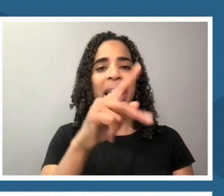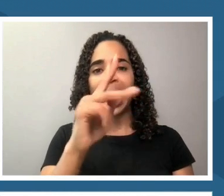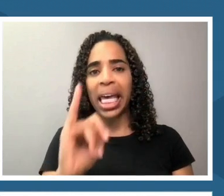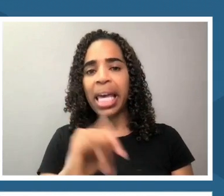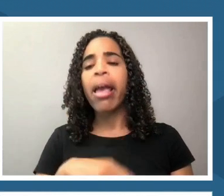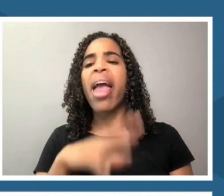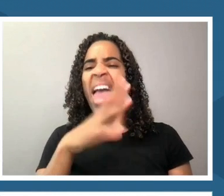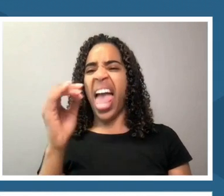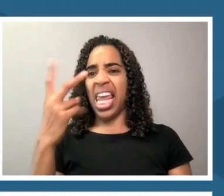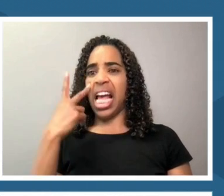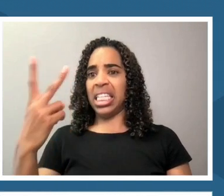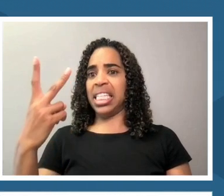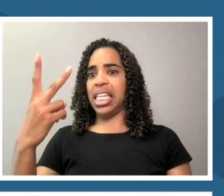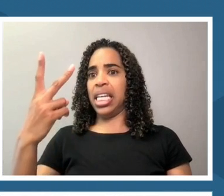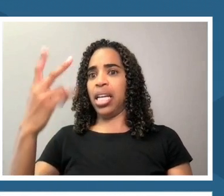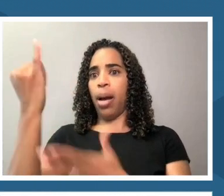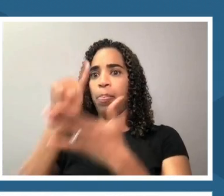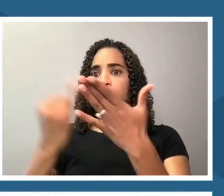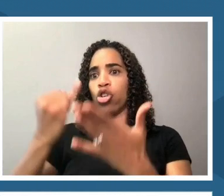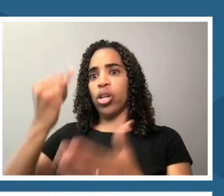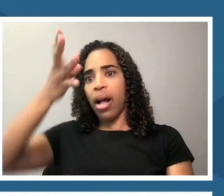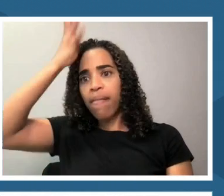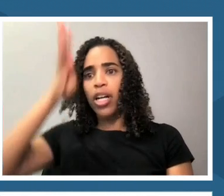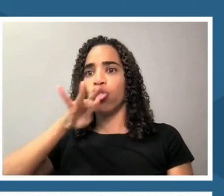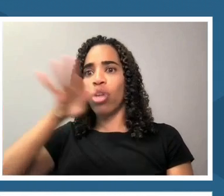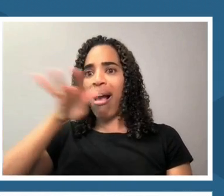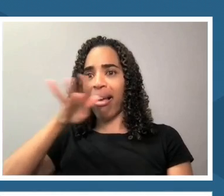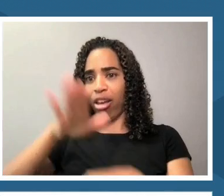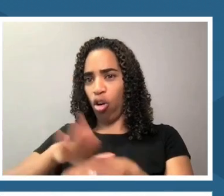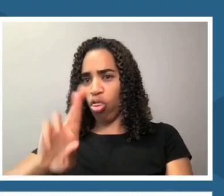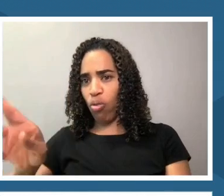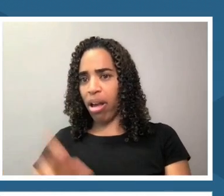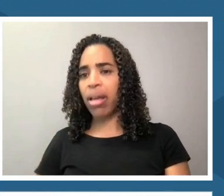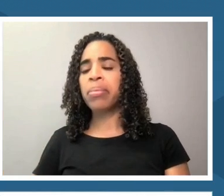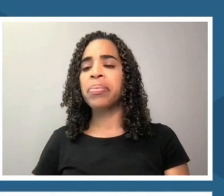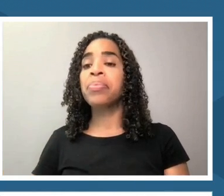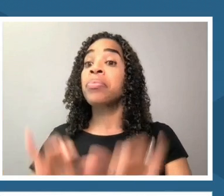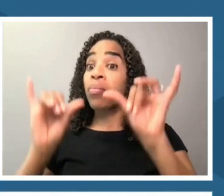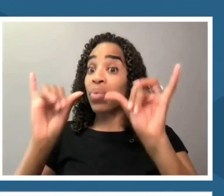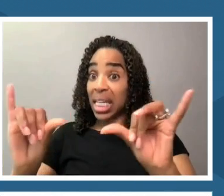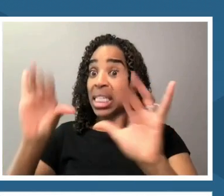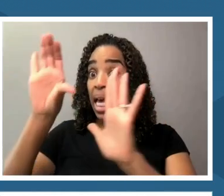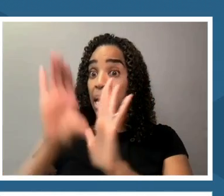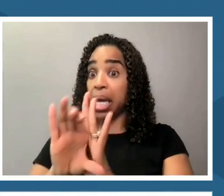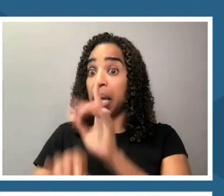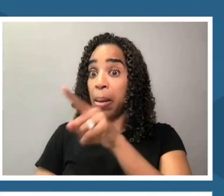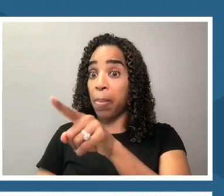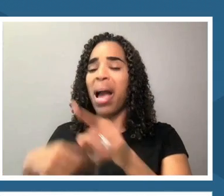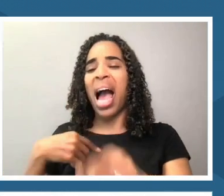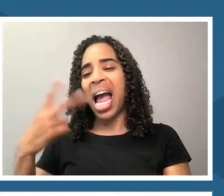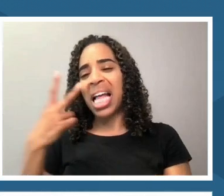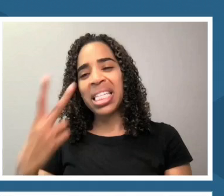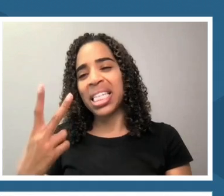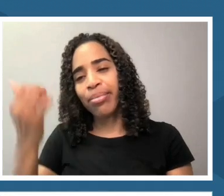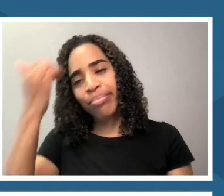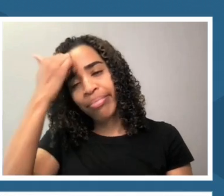poster and then on that same poster i see